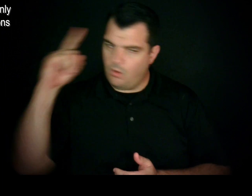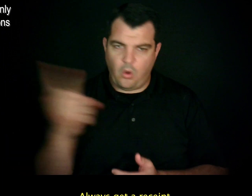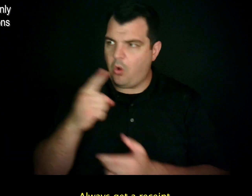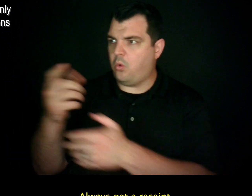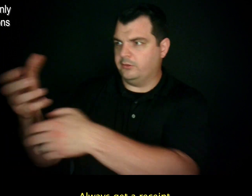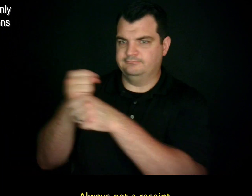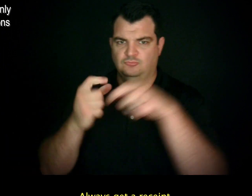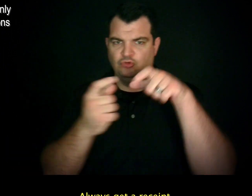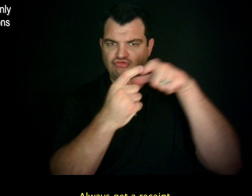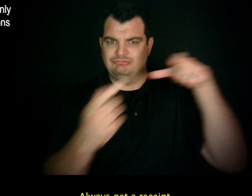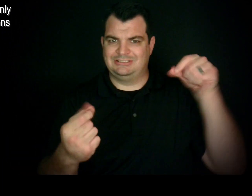Always get a receipt.